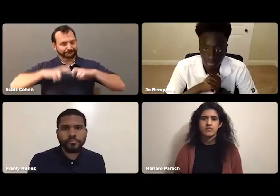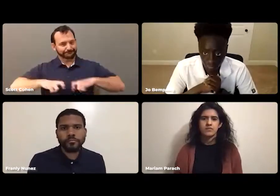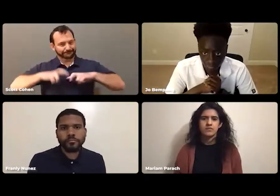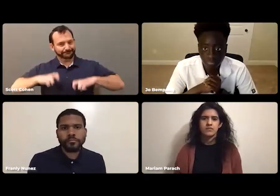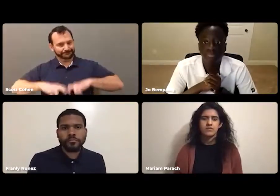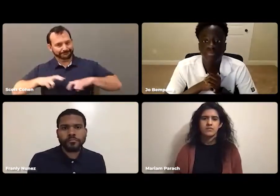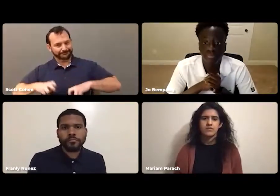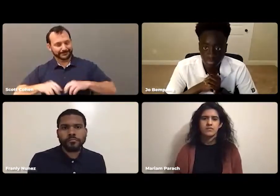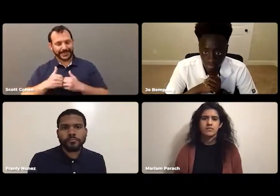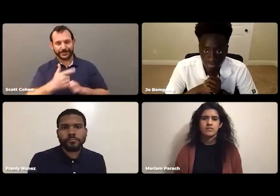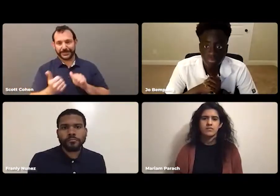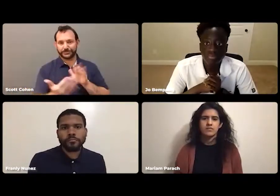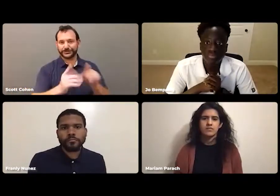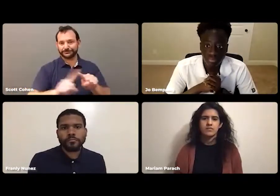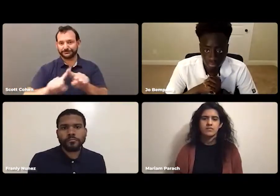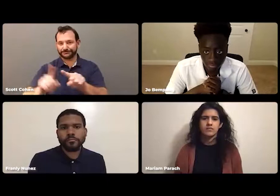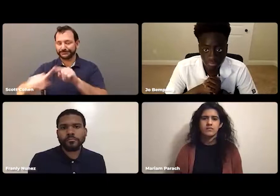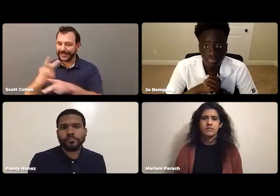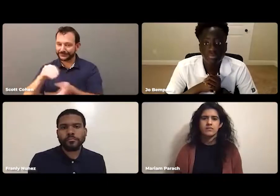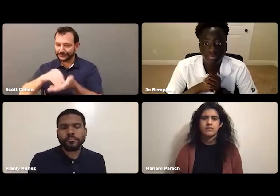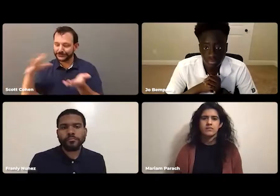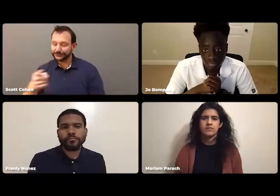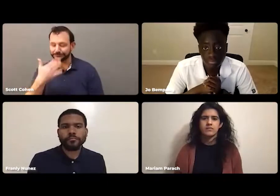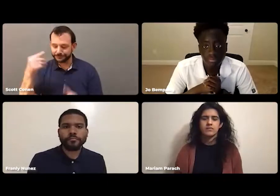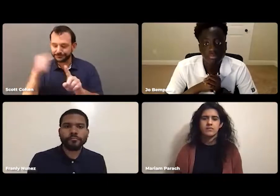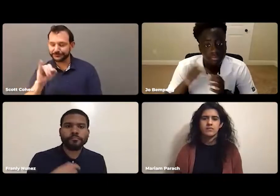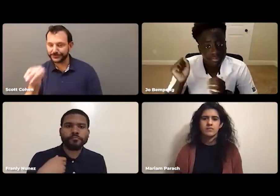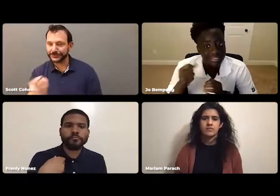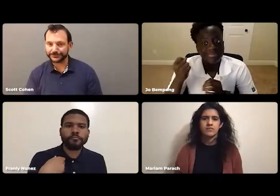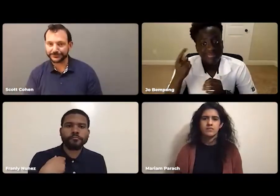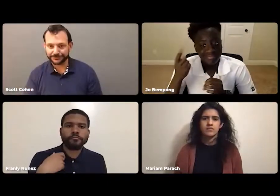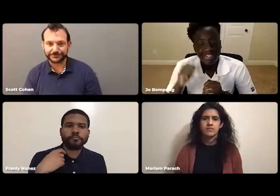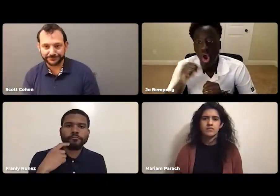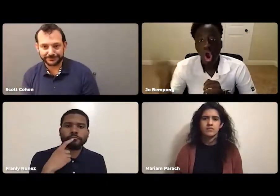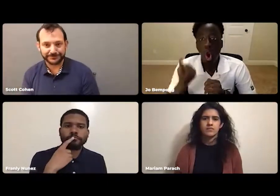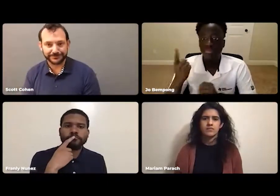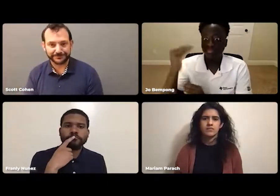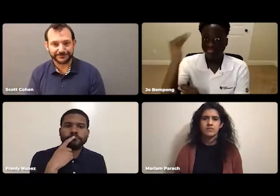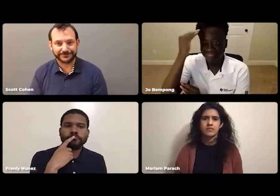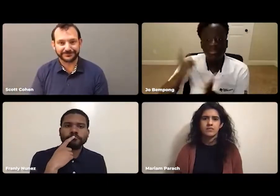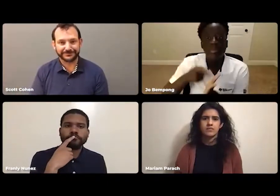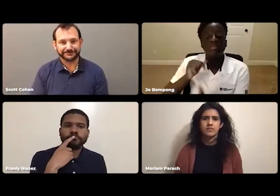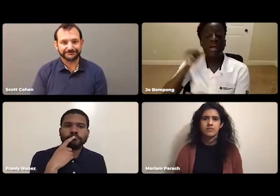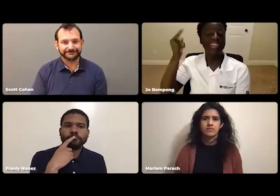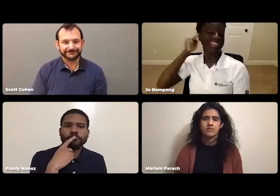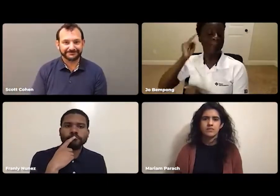Are they having different approaches for different folks?